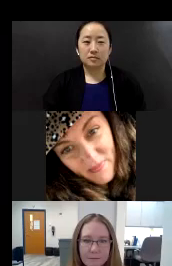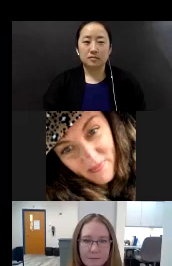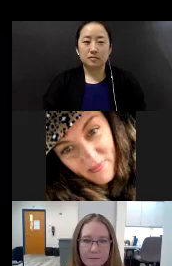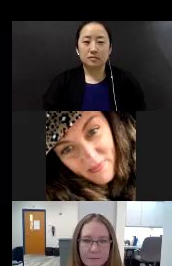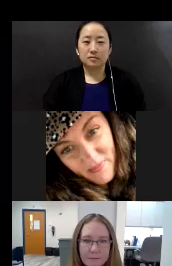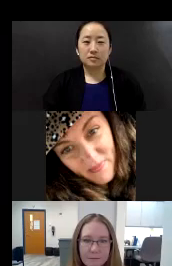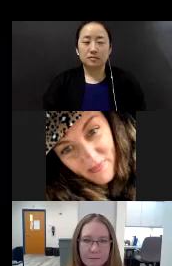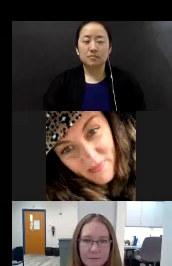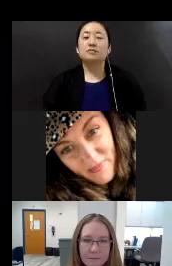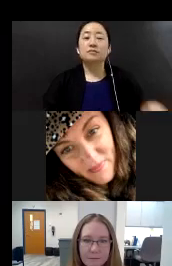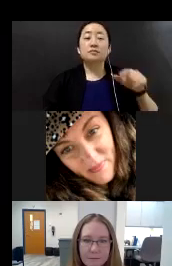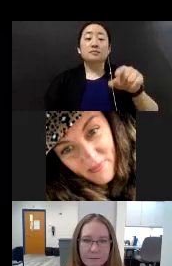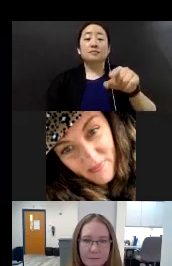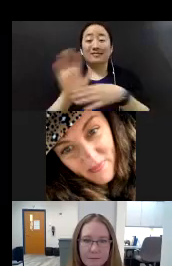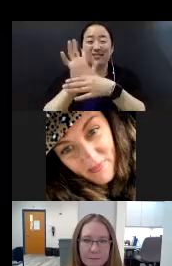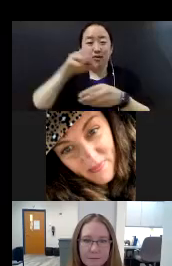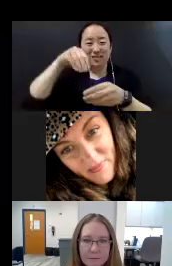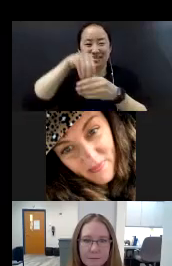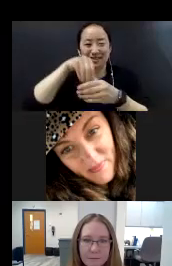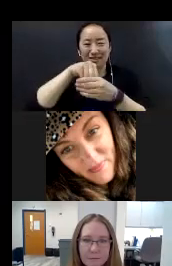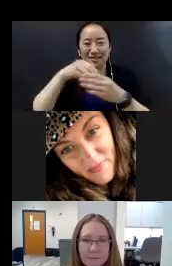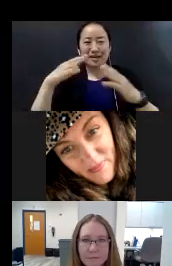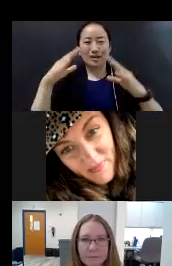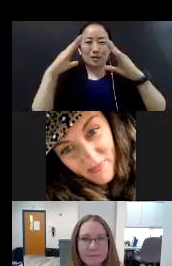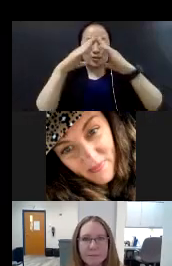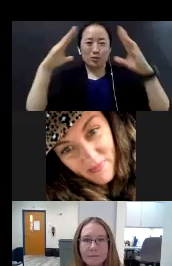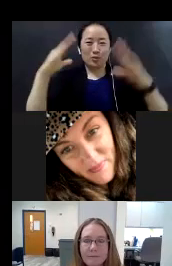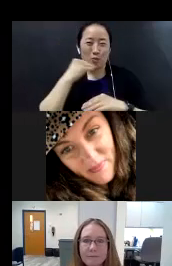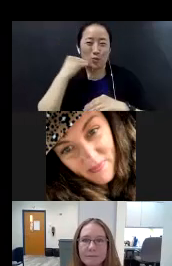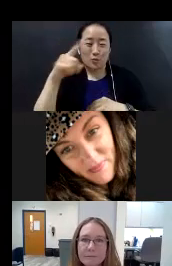THIS IS THE INTERIOR OF THE HOME. SO, WE ARE APPROACHING THE INTERIOR.